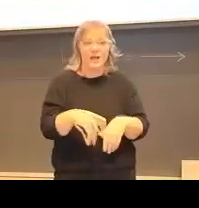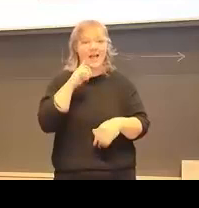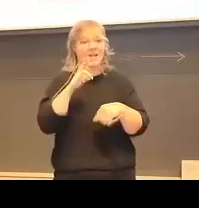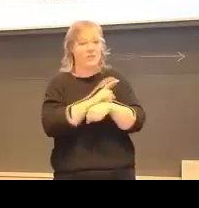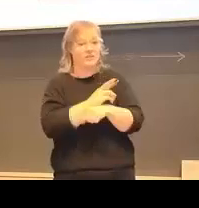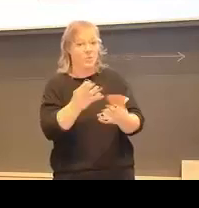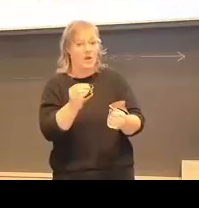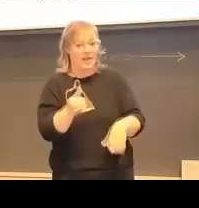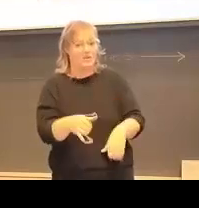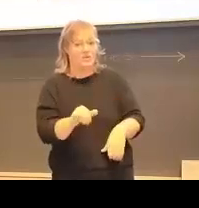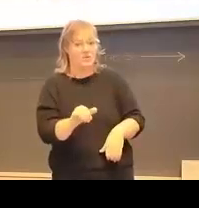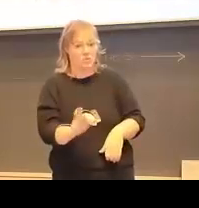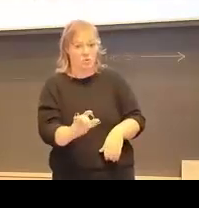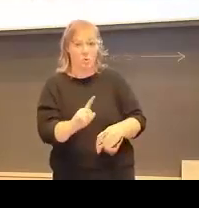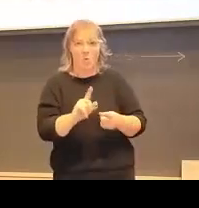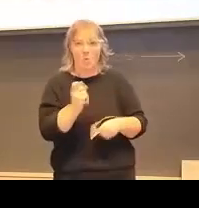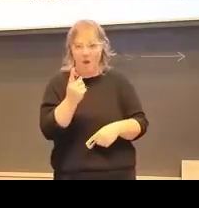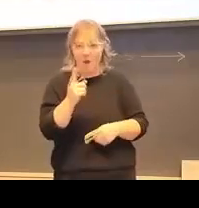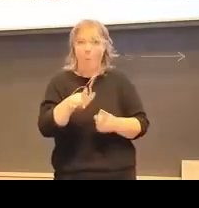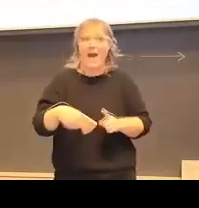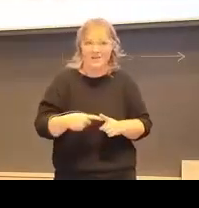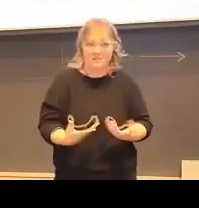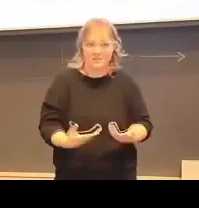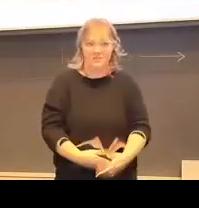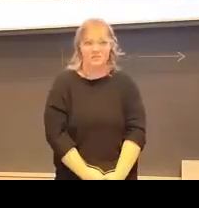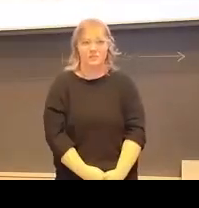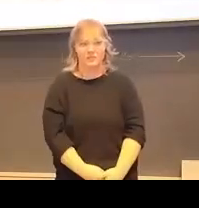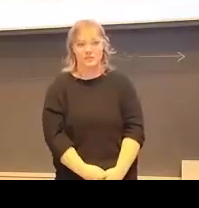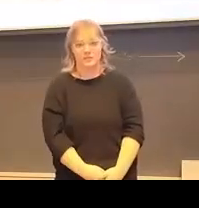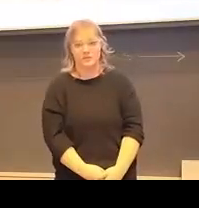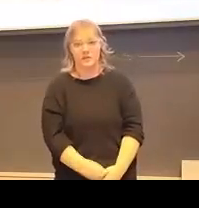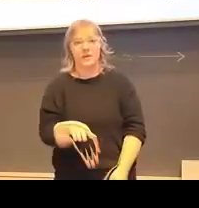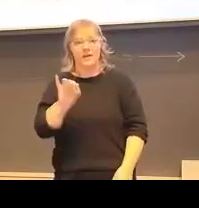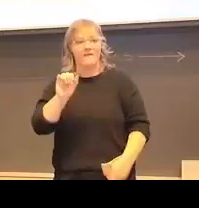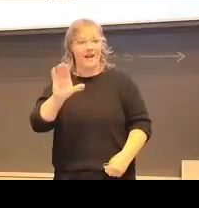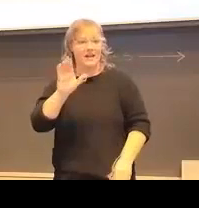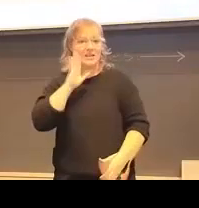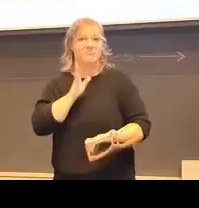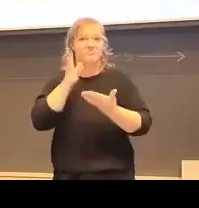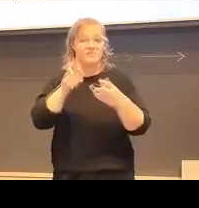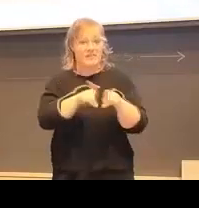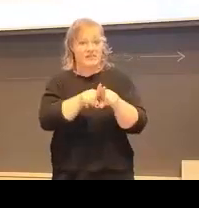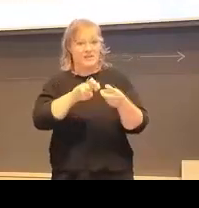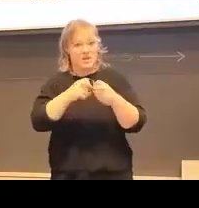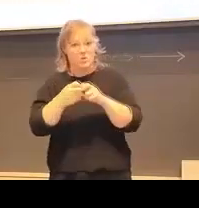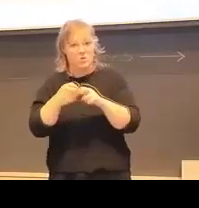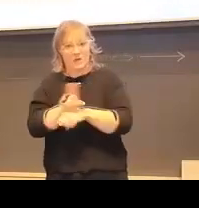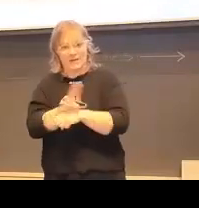want that too but when faculty had begun to raise some of the same issues that residents had issues